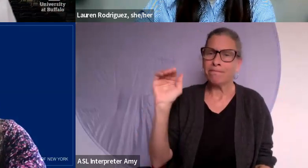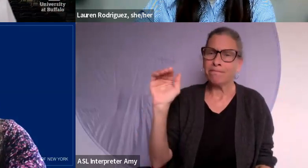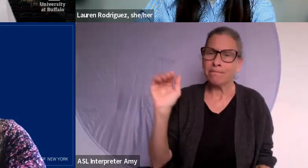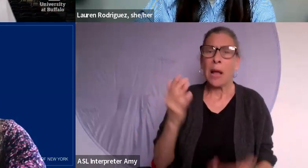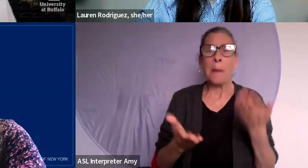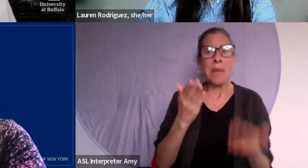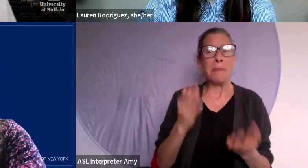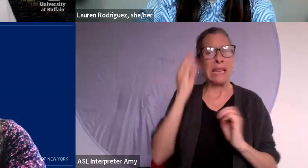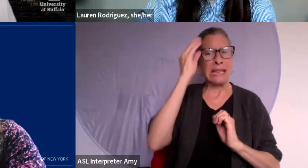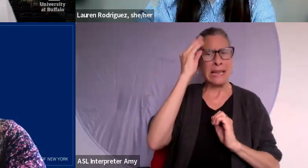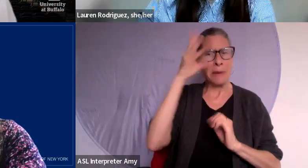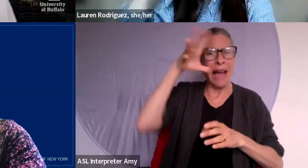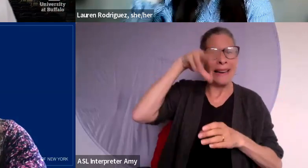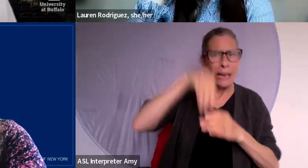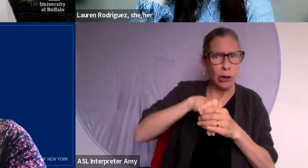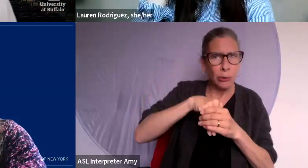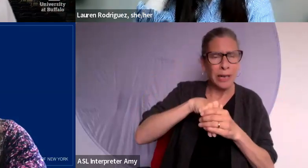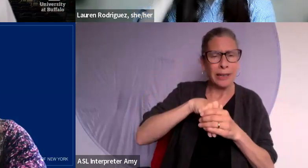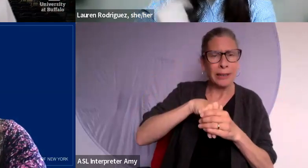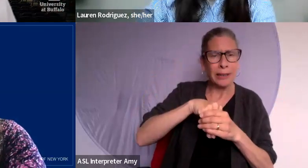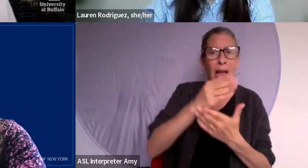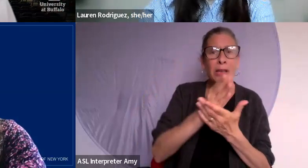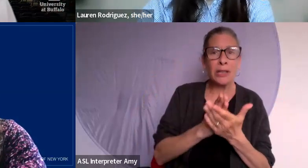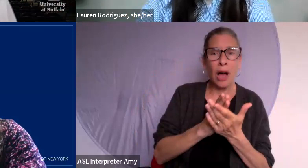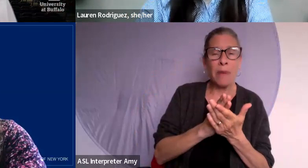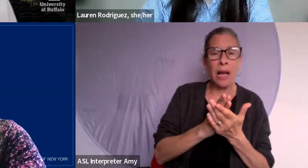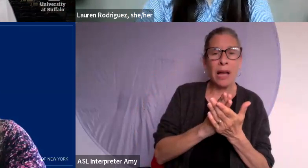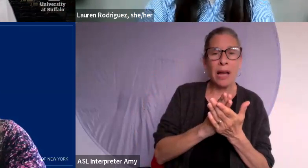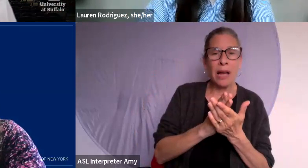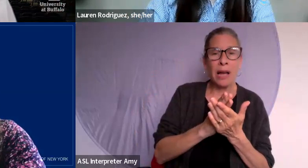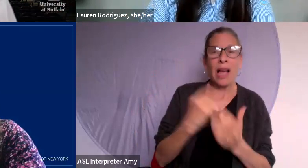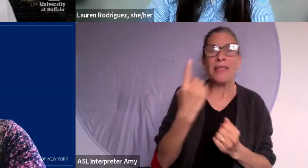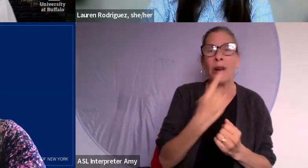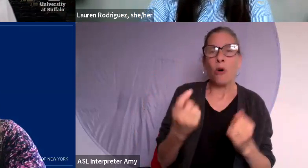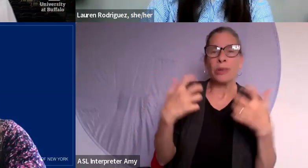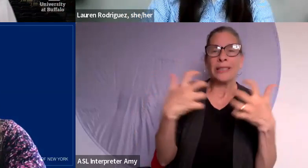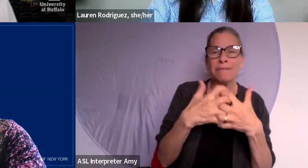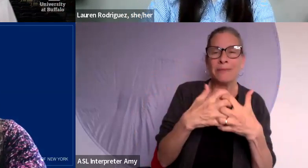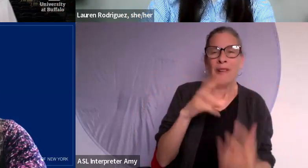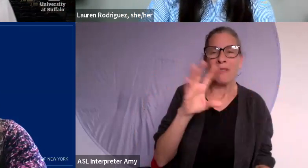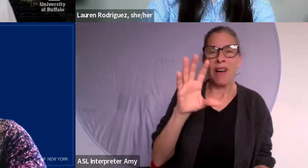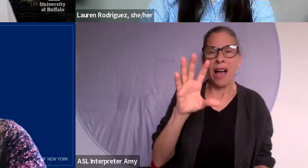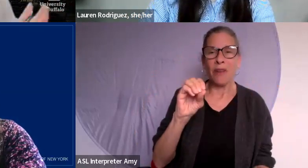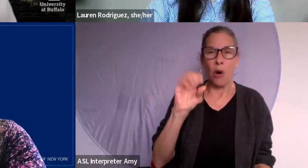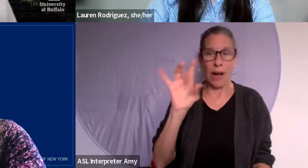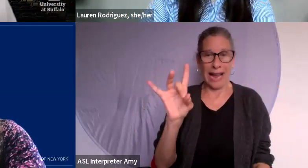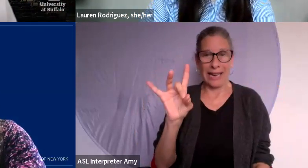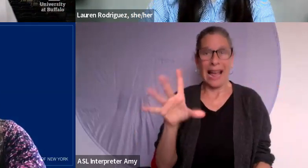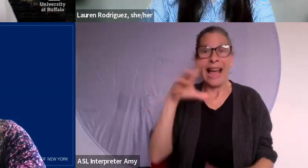thinking about including some of the things that are exclusive to the section 508 version, and include that in all the versions